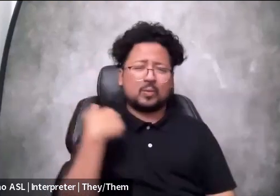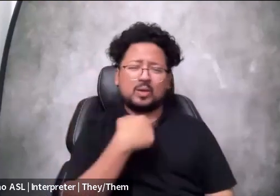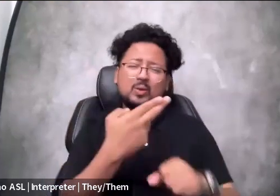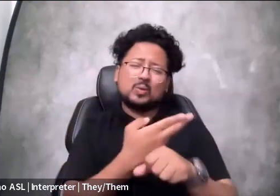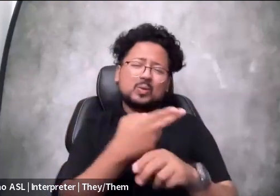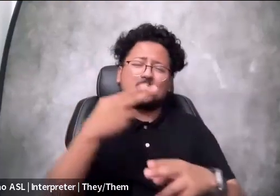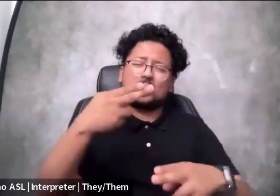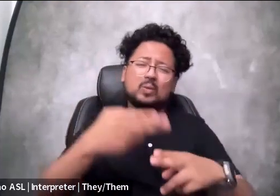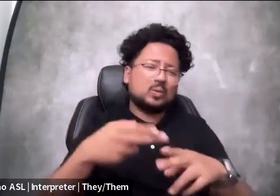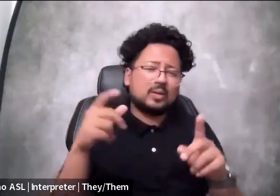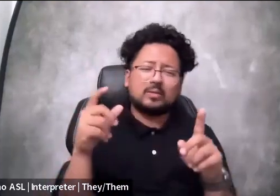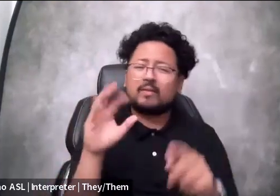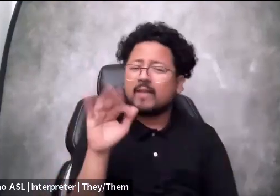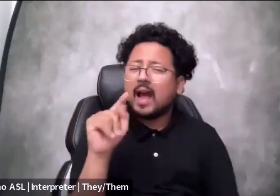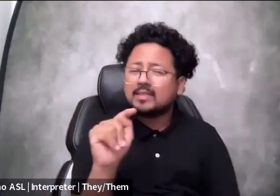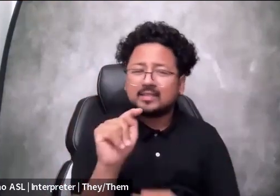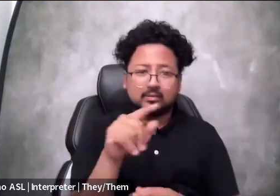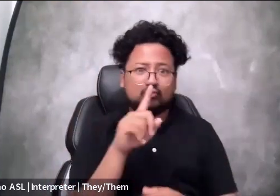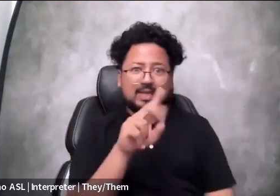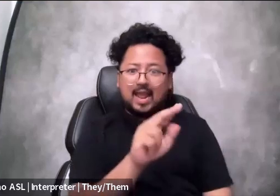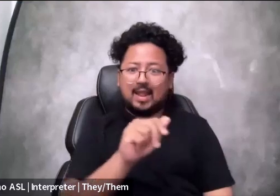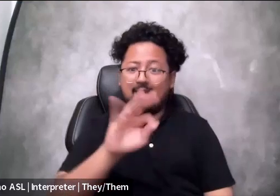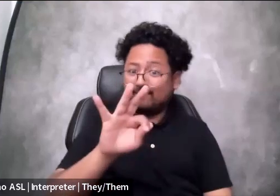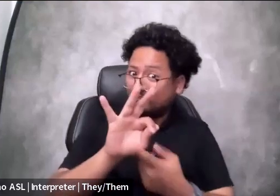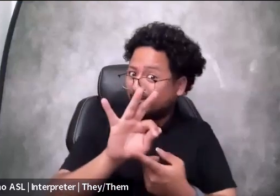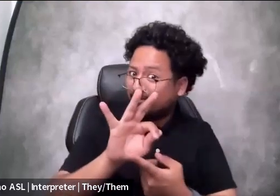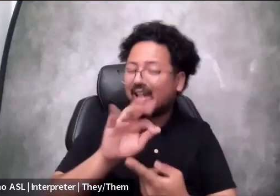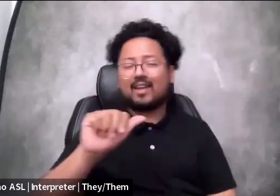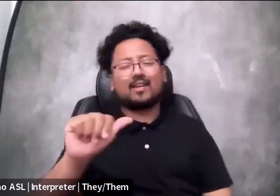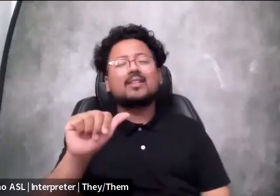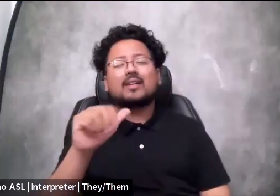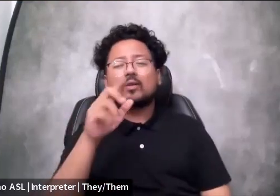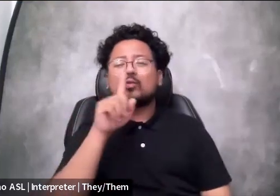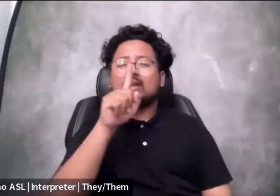It's in the very name of our organization. But the reason that we do that is to help destigmatize the word,